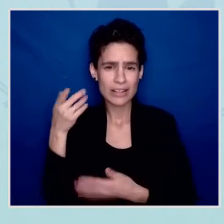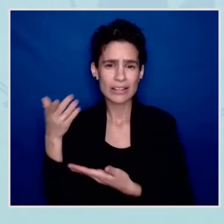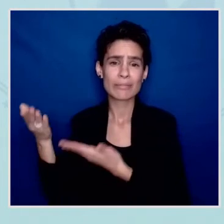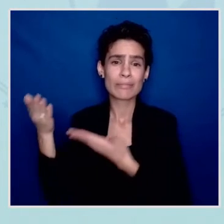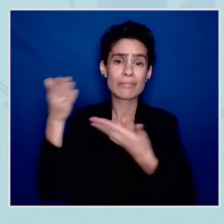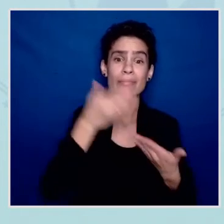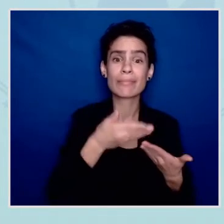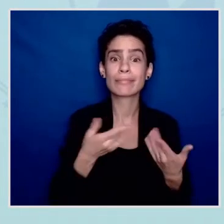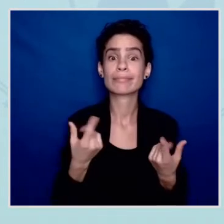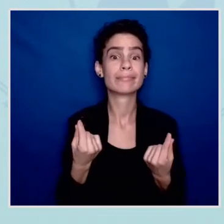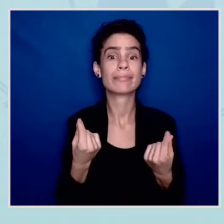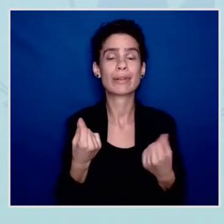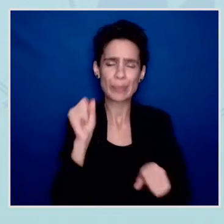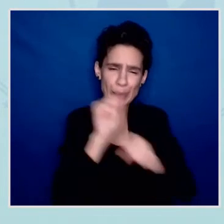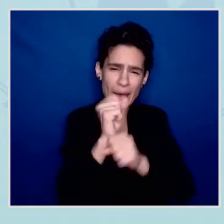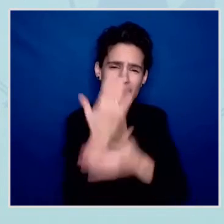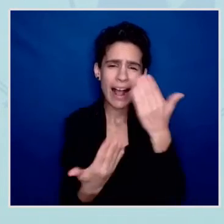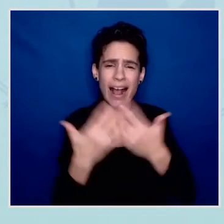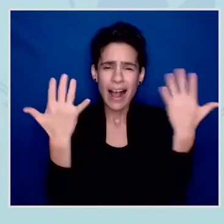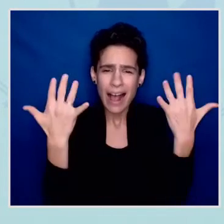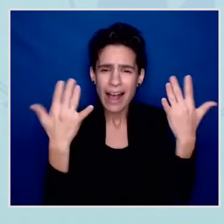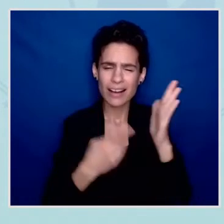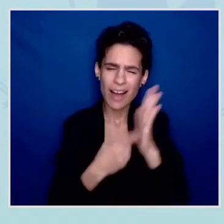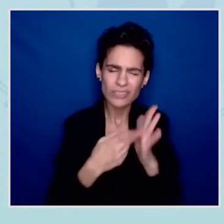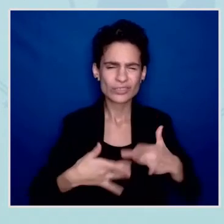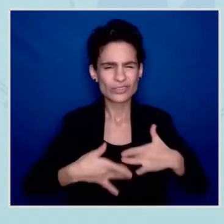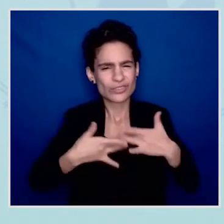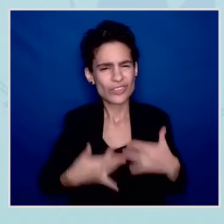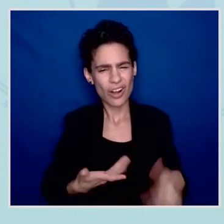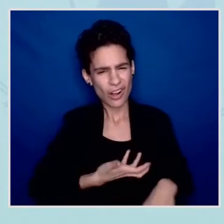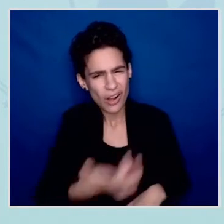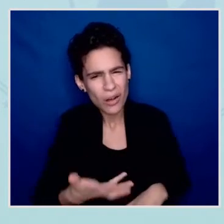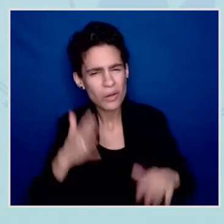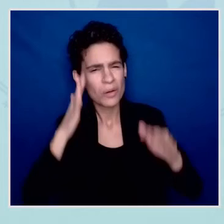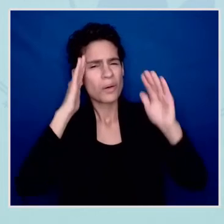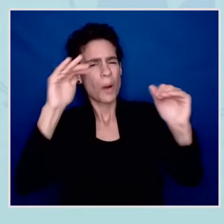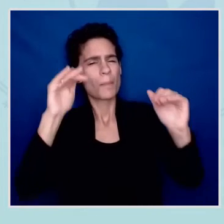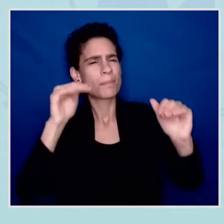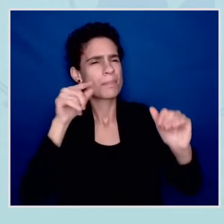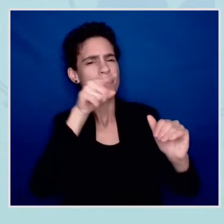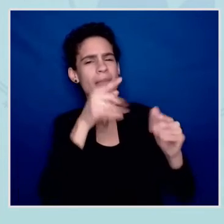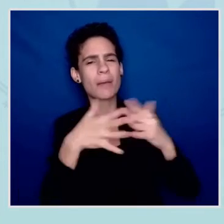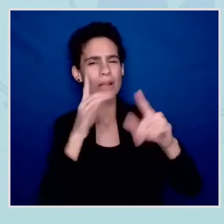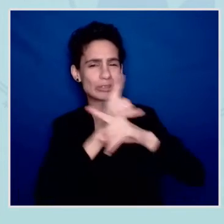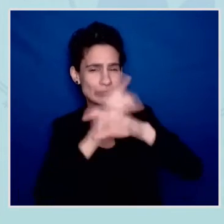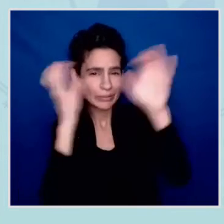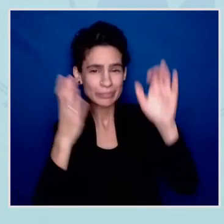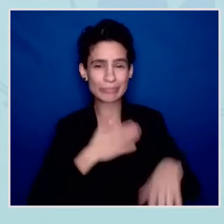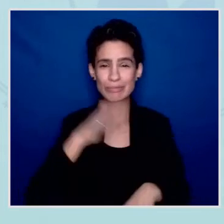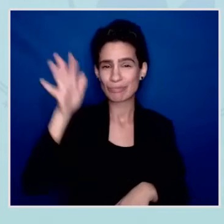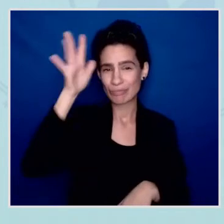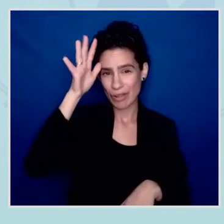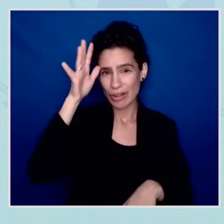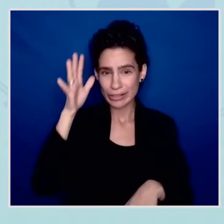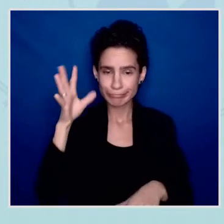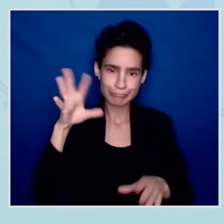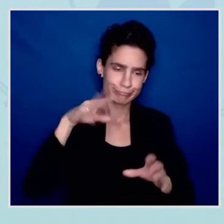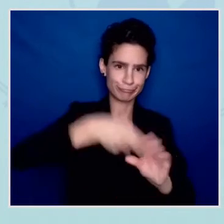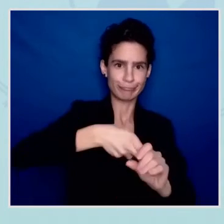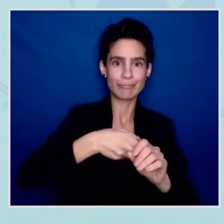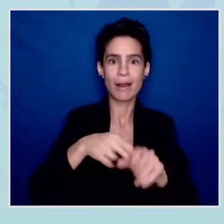IMMIGRANTS FROM GALWAY, THEY